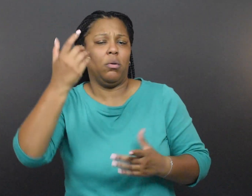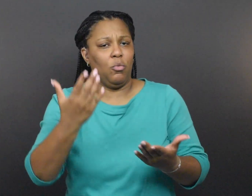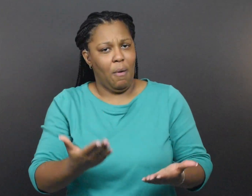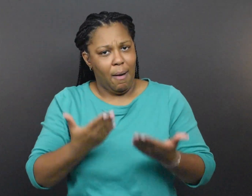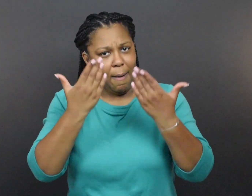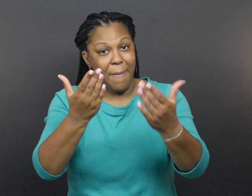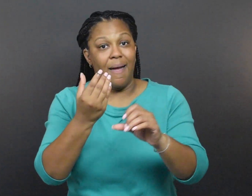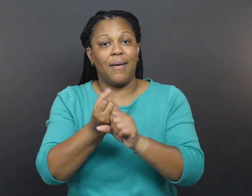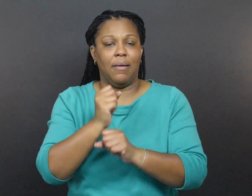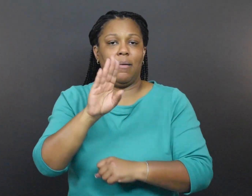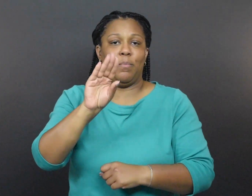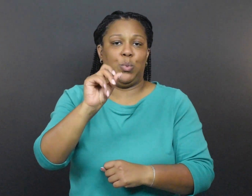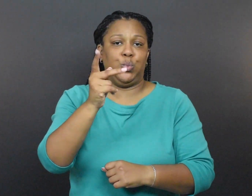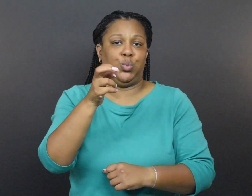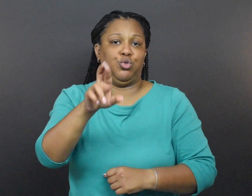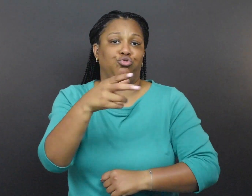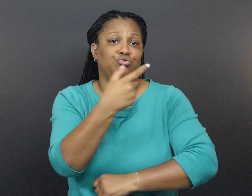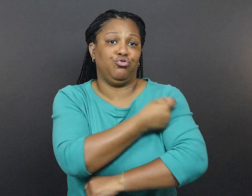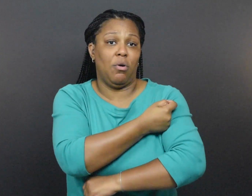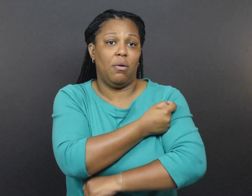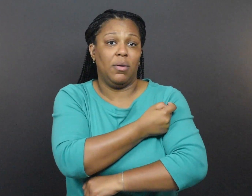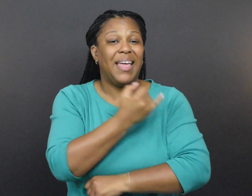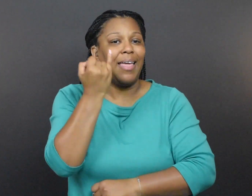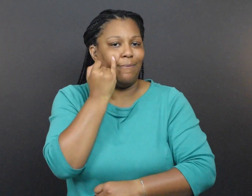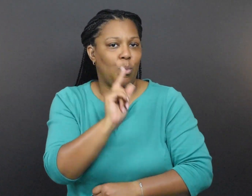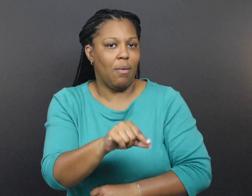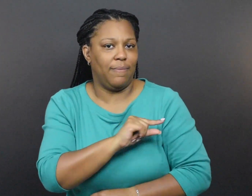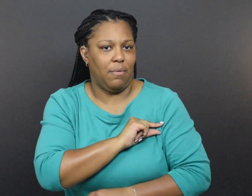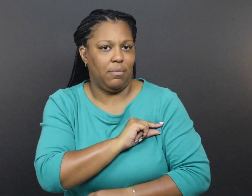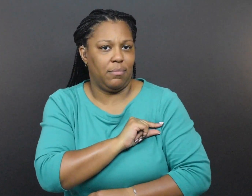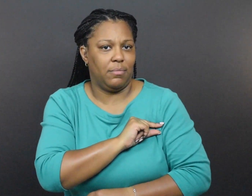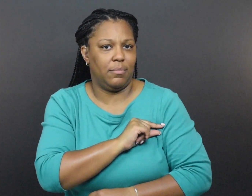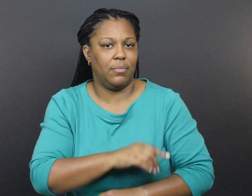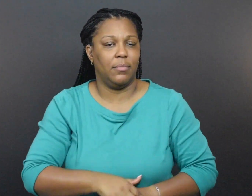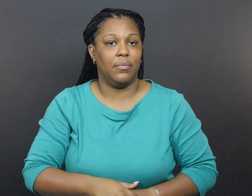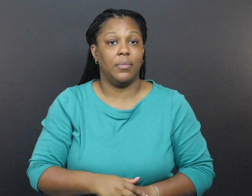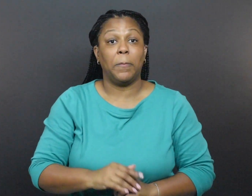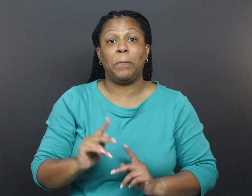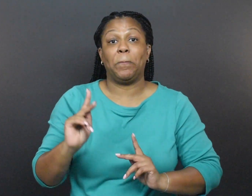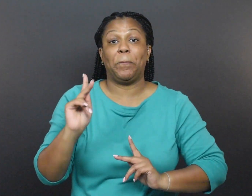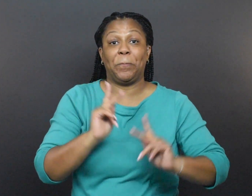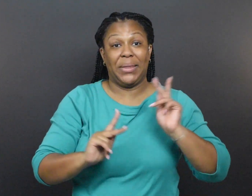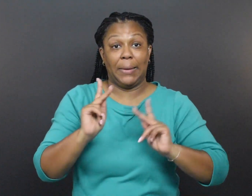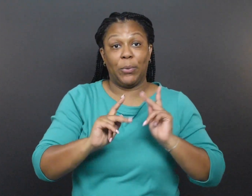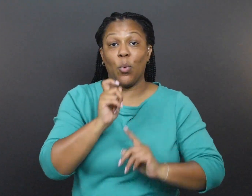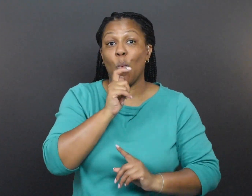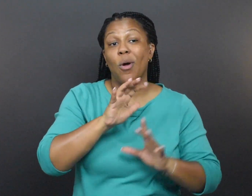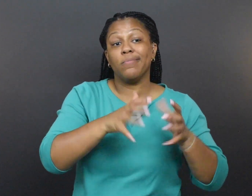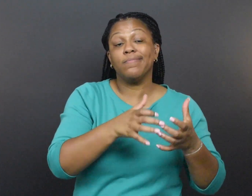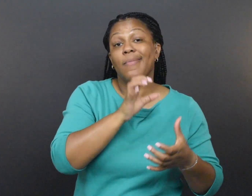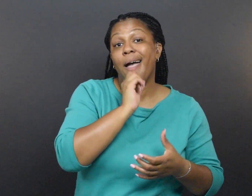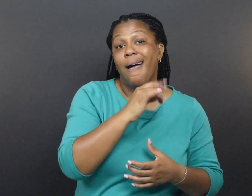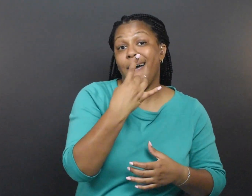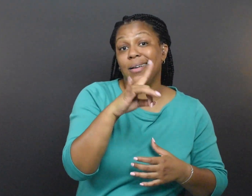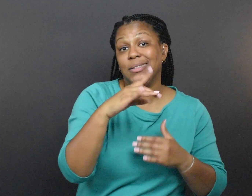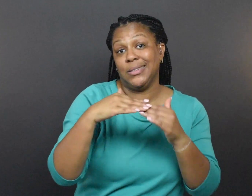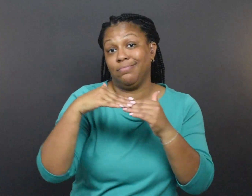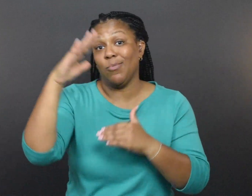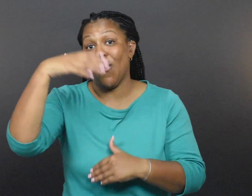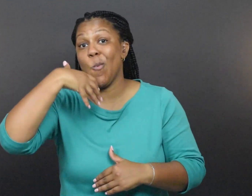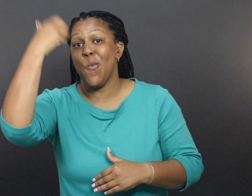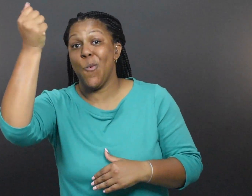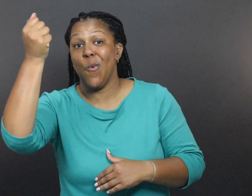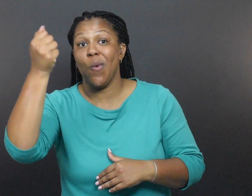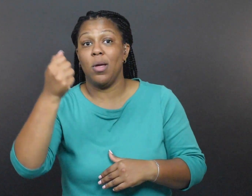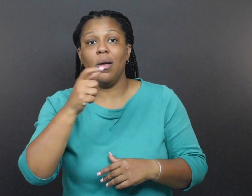to get a booster shot, if eligible: o People age 18 and older who got the